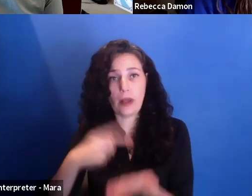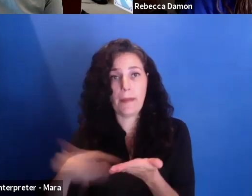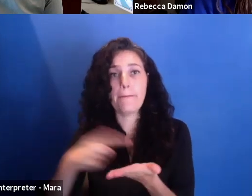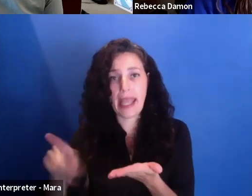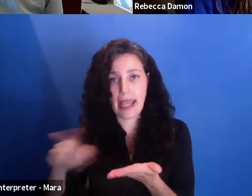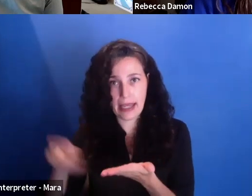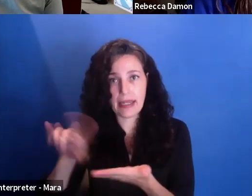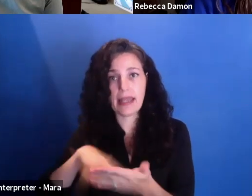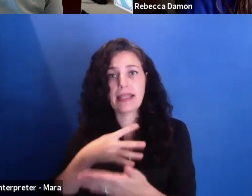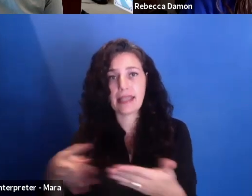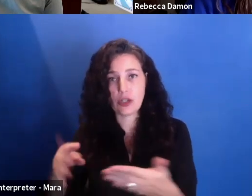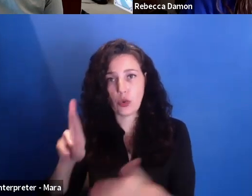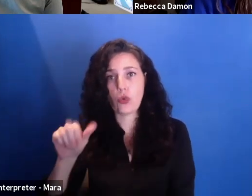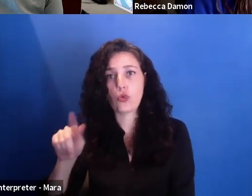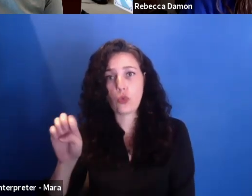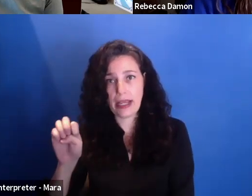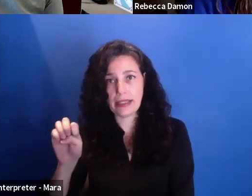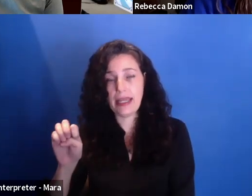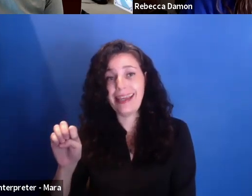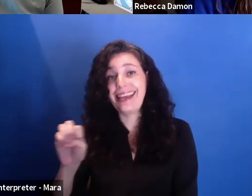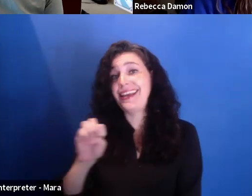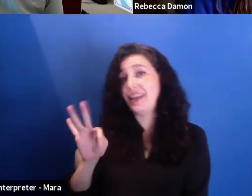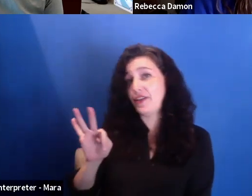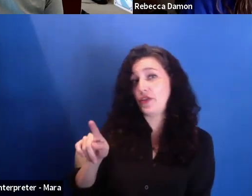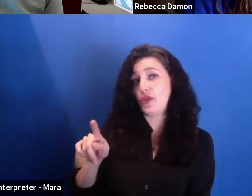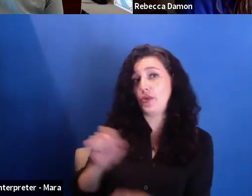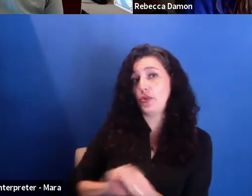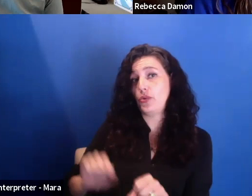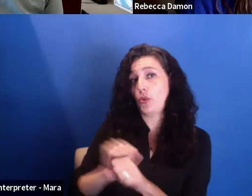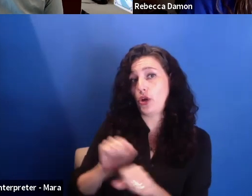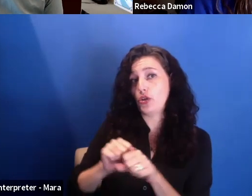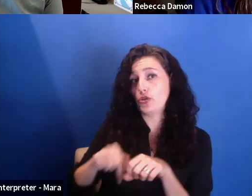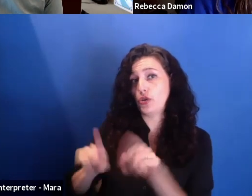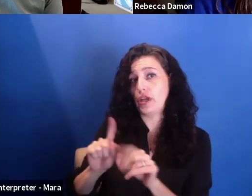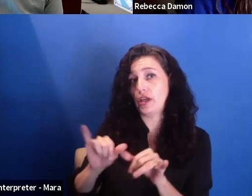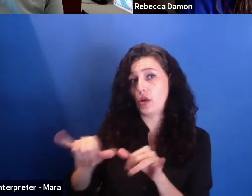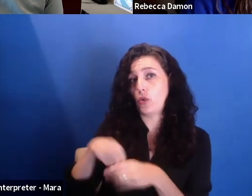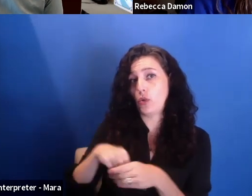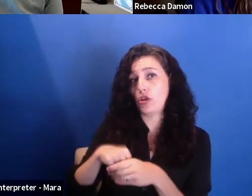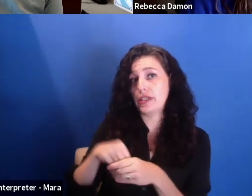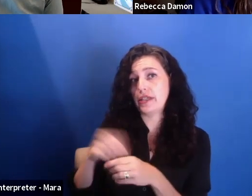And if for whatever reason you do some work on some of those quarantine days, so instead of it being a full two weeks of quarantine,